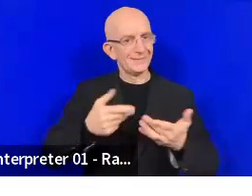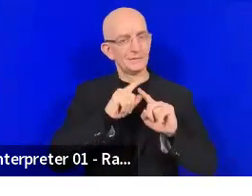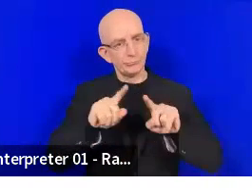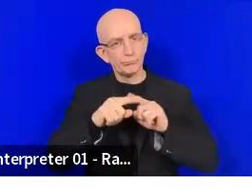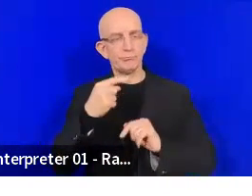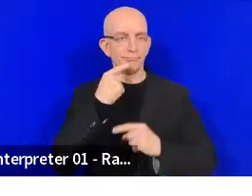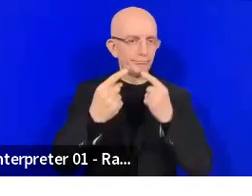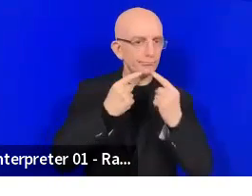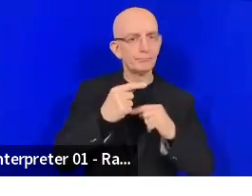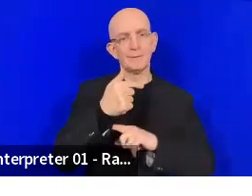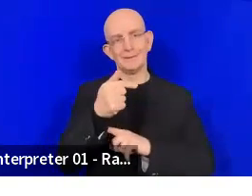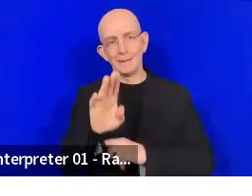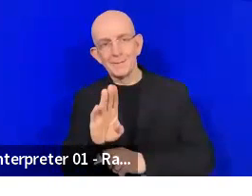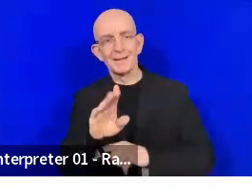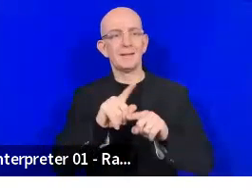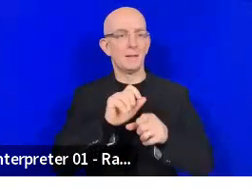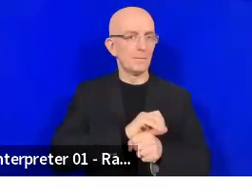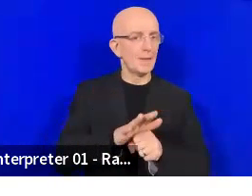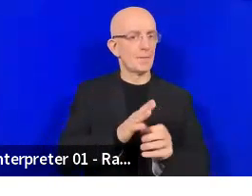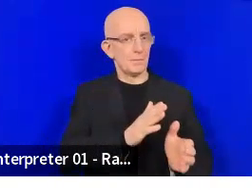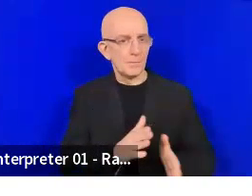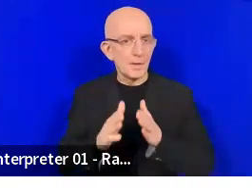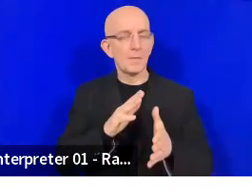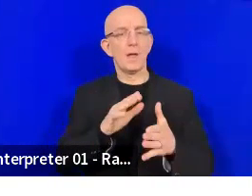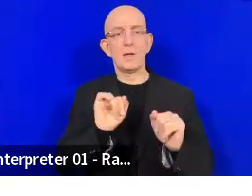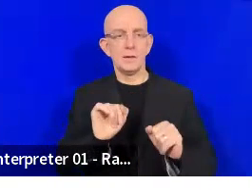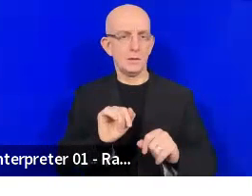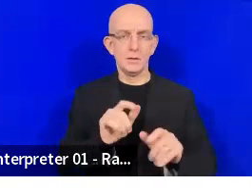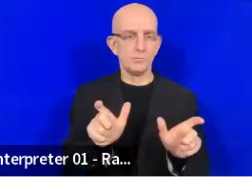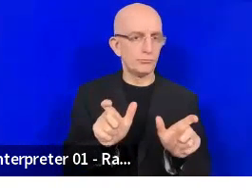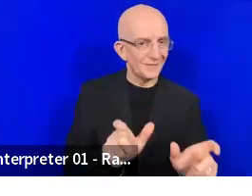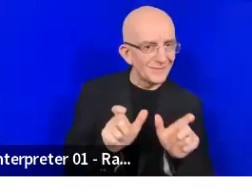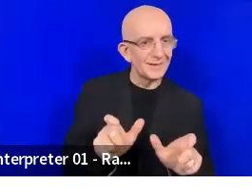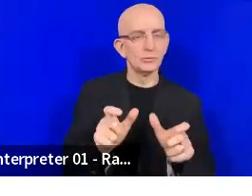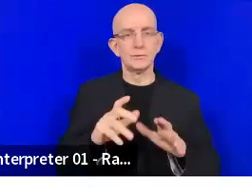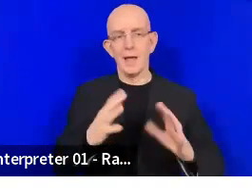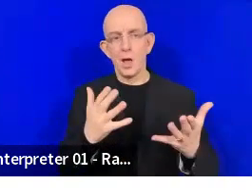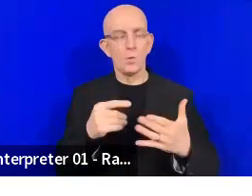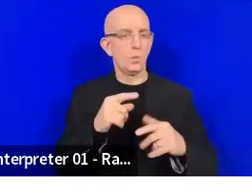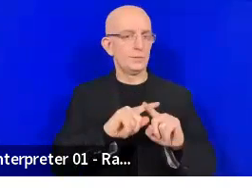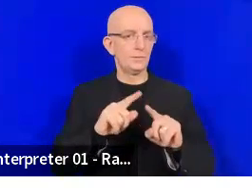is key to achieving progress in all of these health areas. Now I'll hand it over to Waiswa.